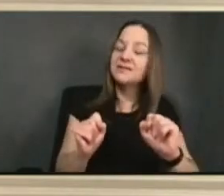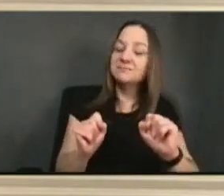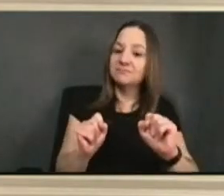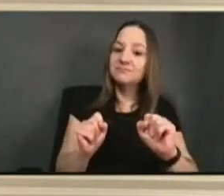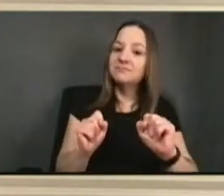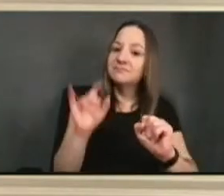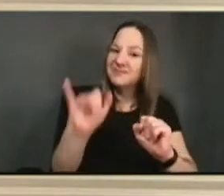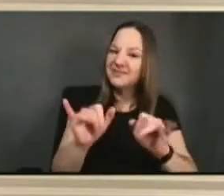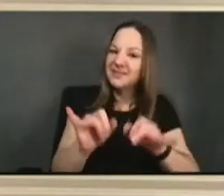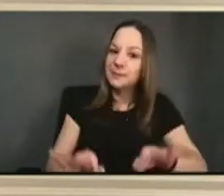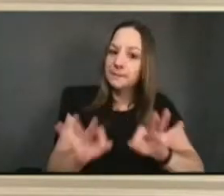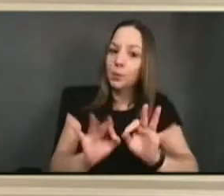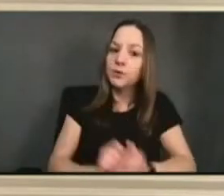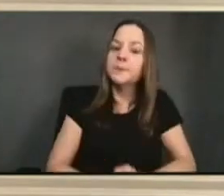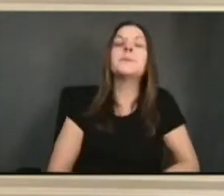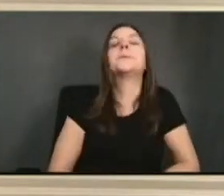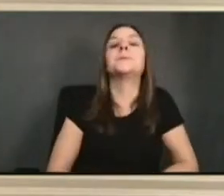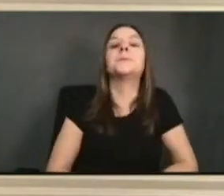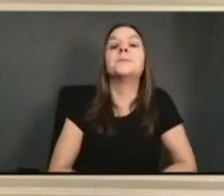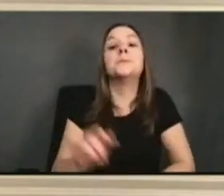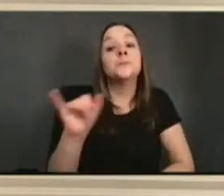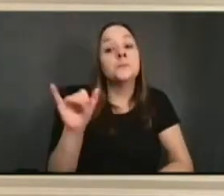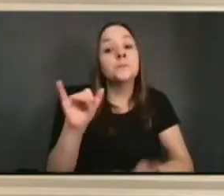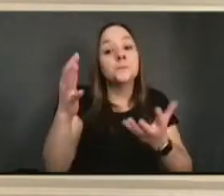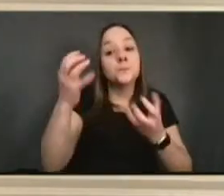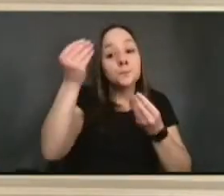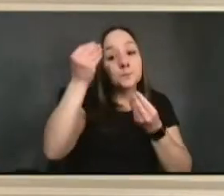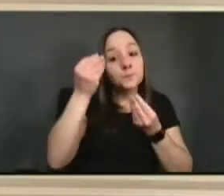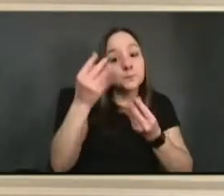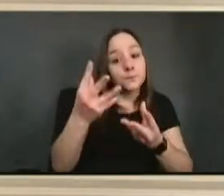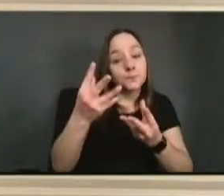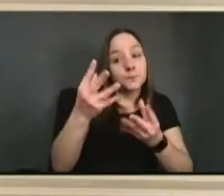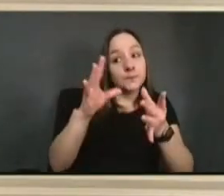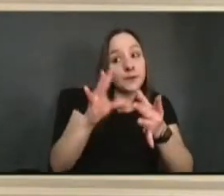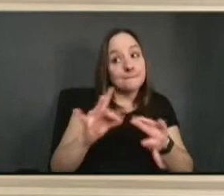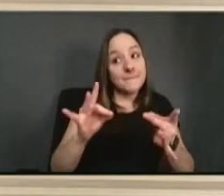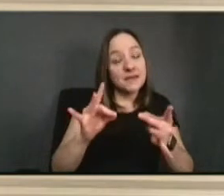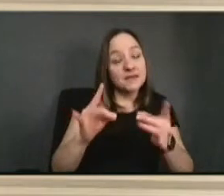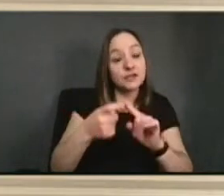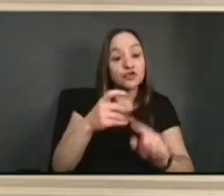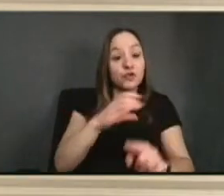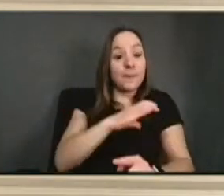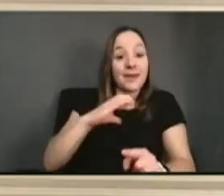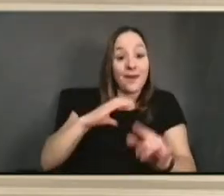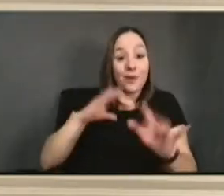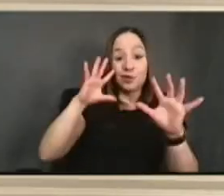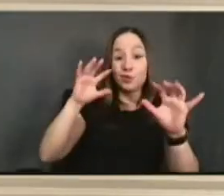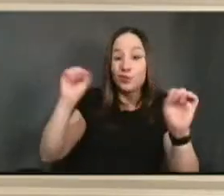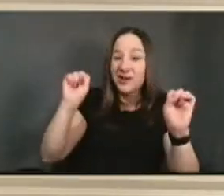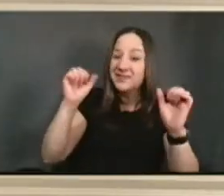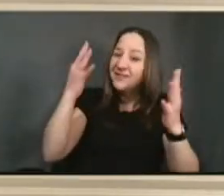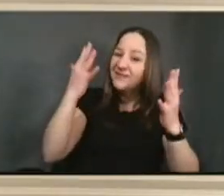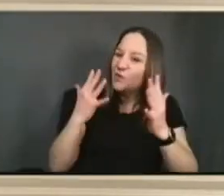safely. That is incredibly important. And so I also wanted